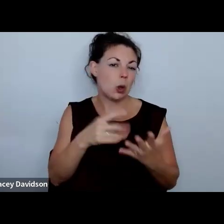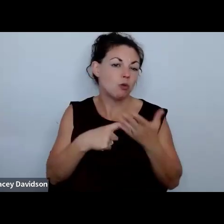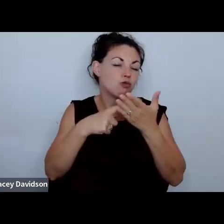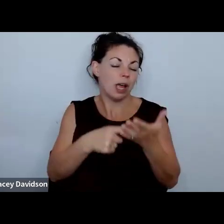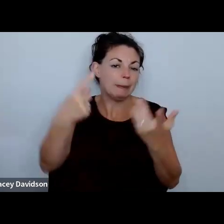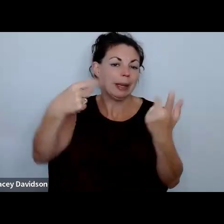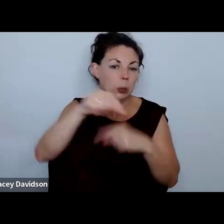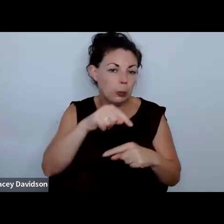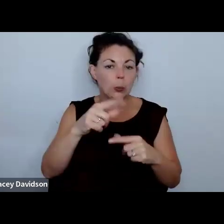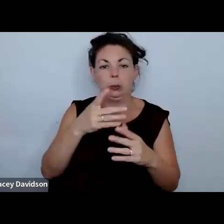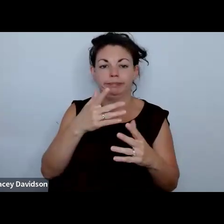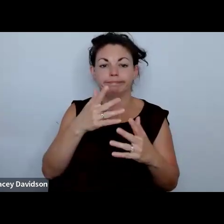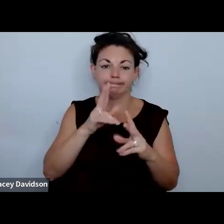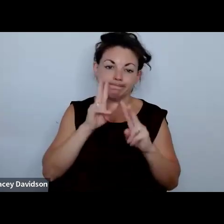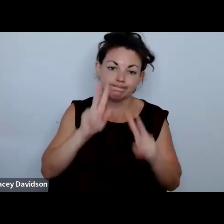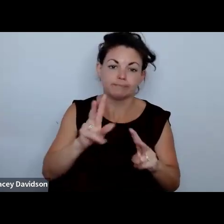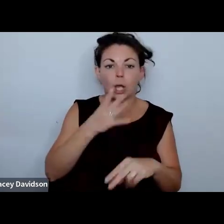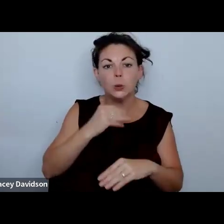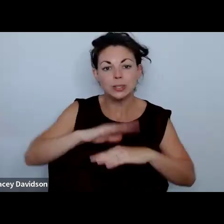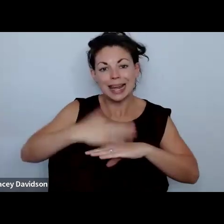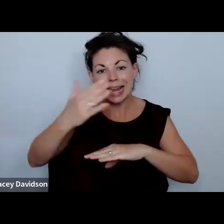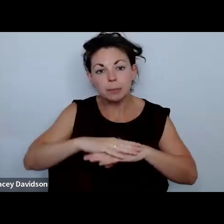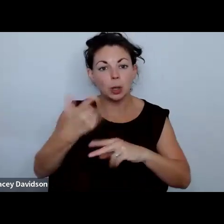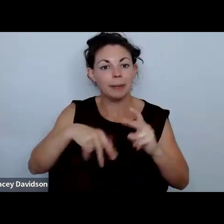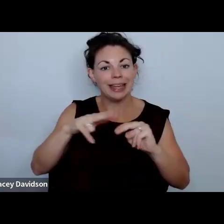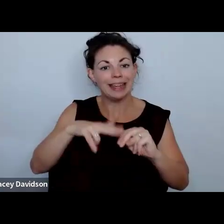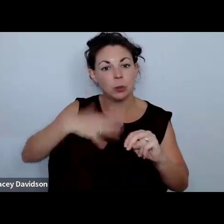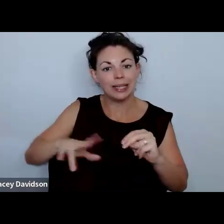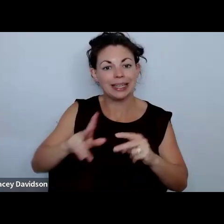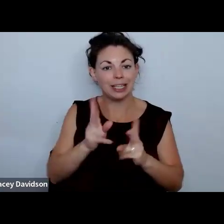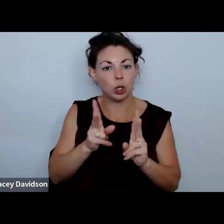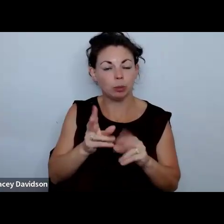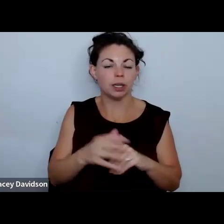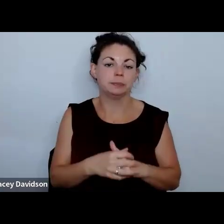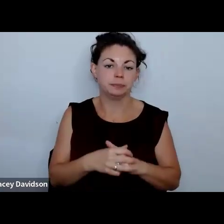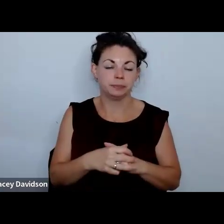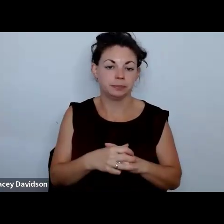We also have captions for this call, which you should be able to find the link to those in the chat